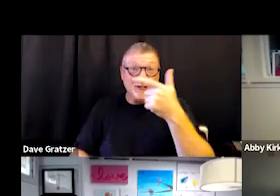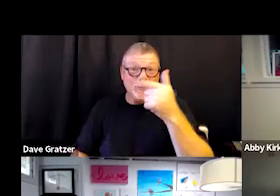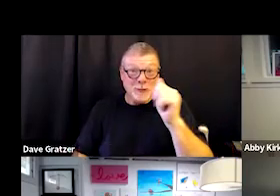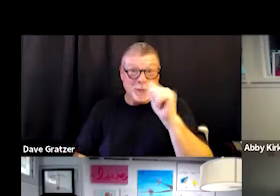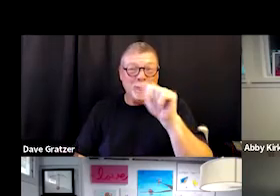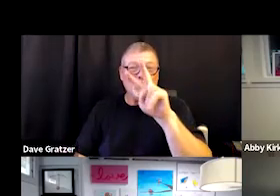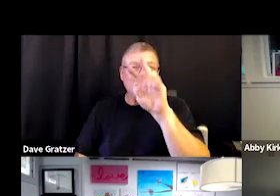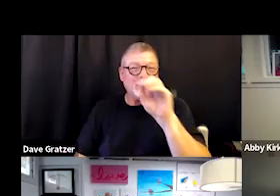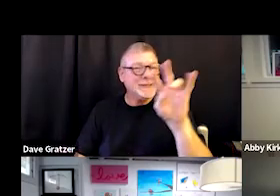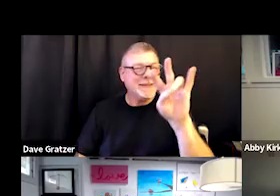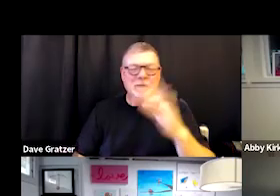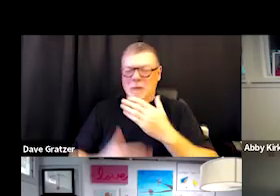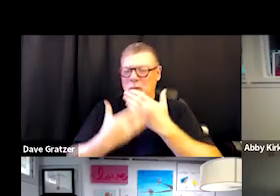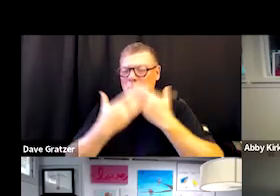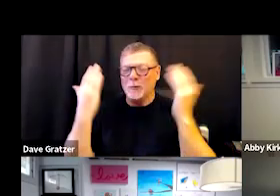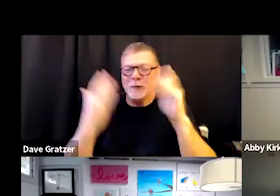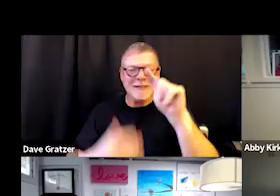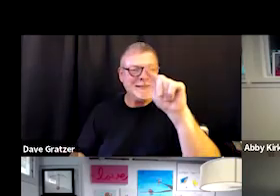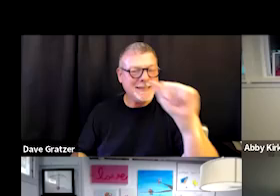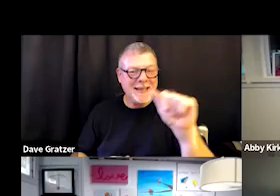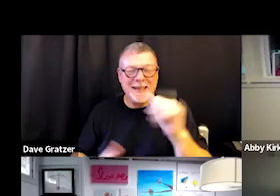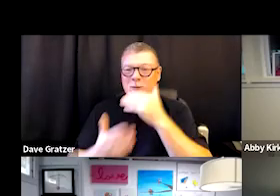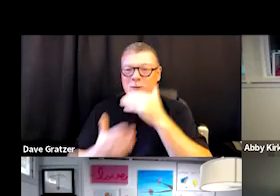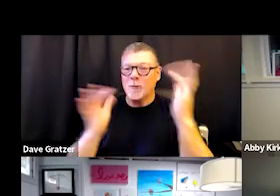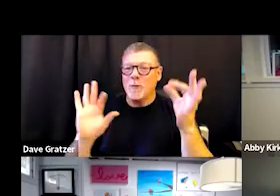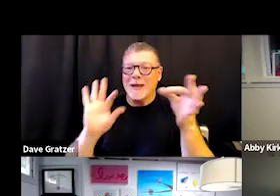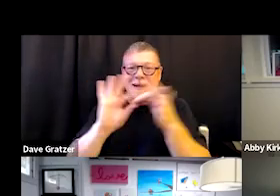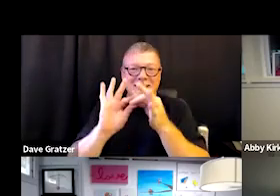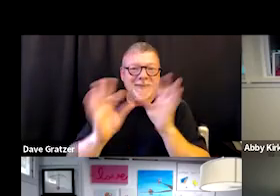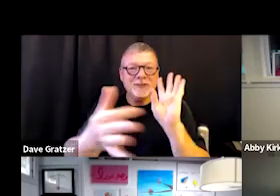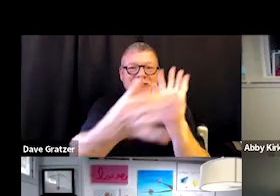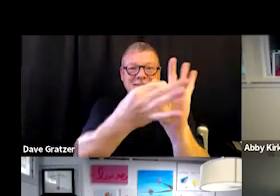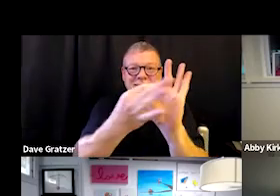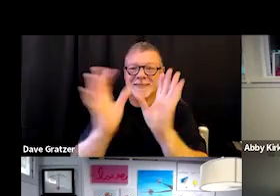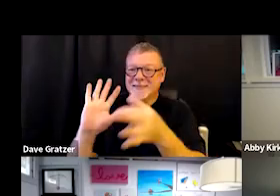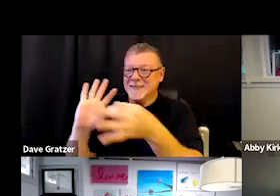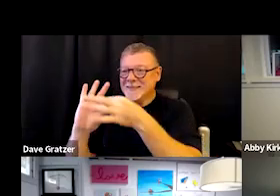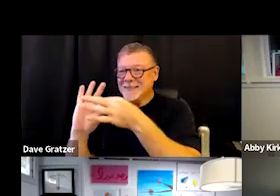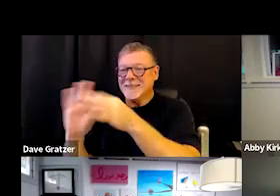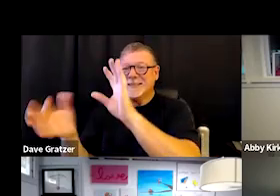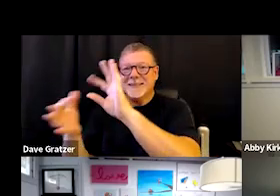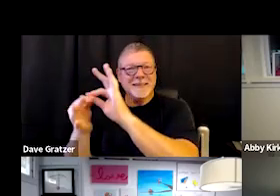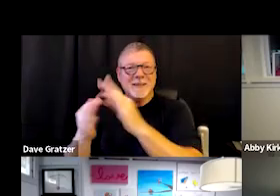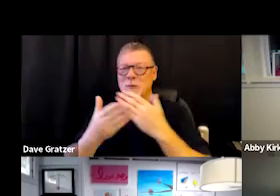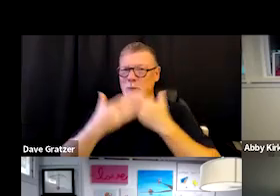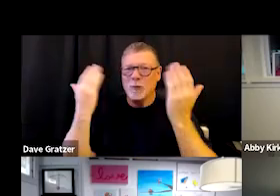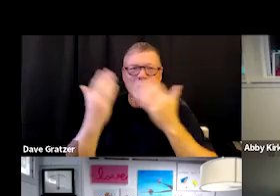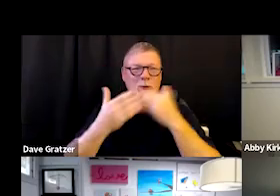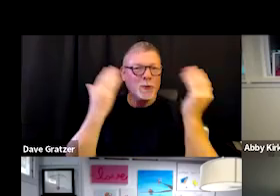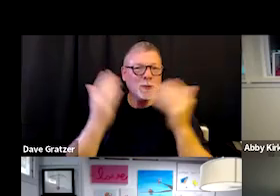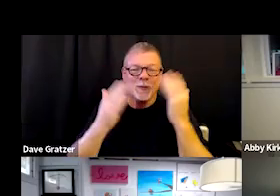There was no TA Center. There was no connection between the SOAR states that existed at the time. It wasn't even nationwide yet.